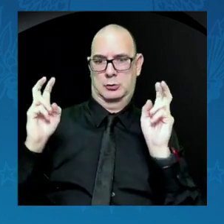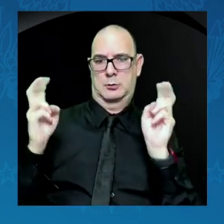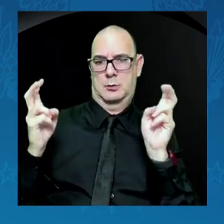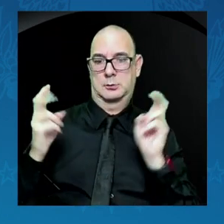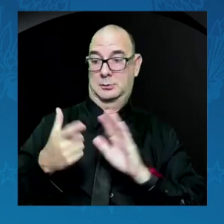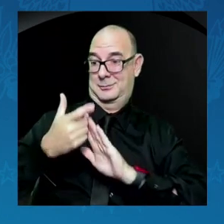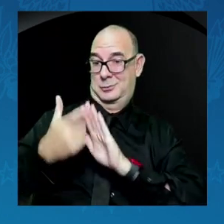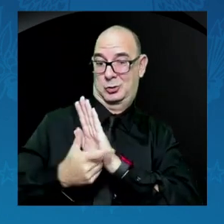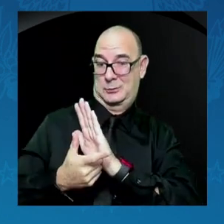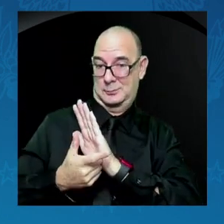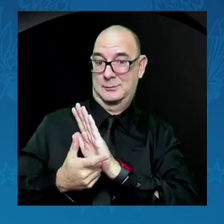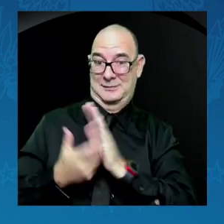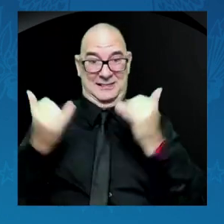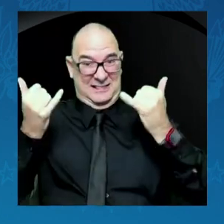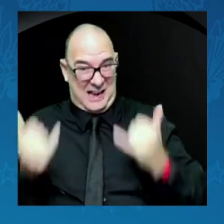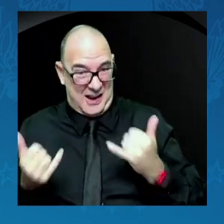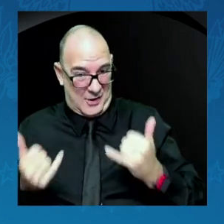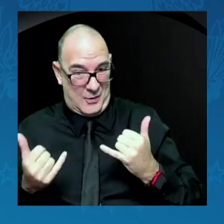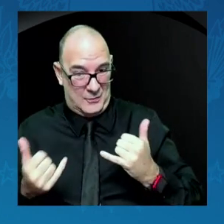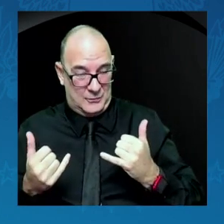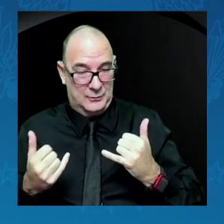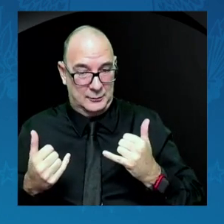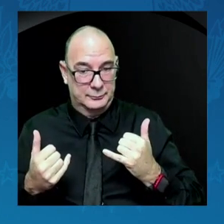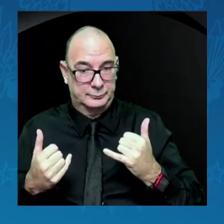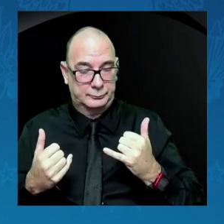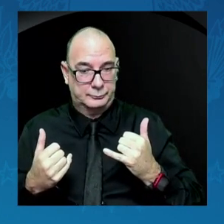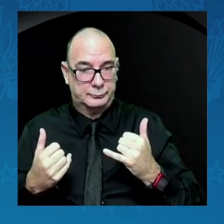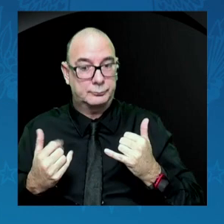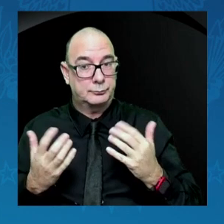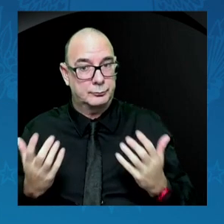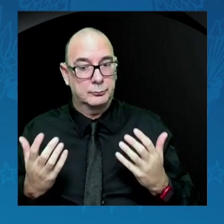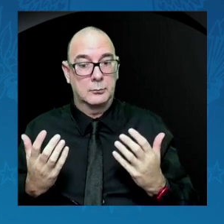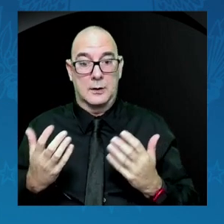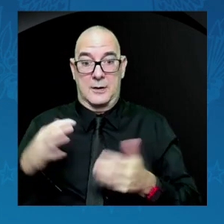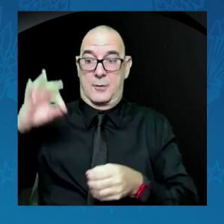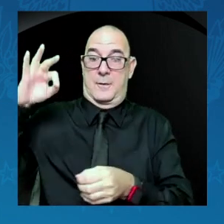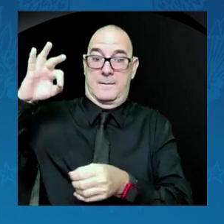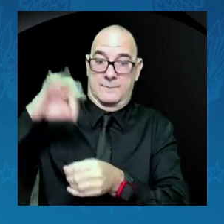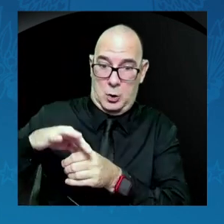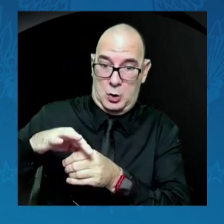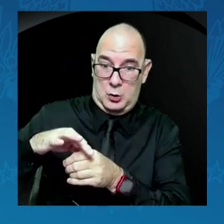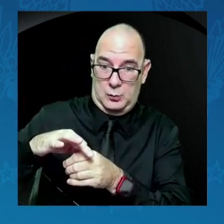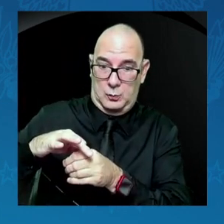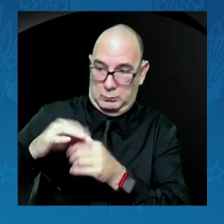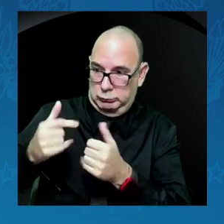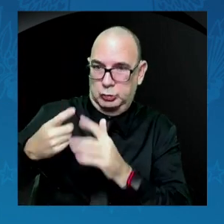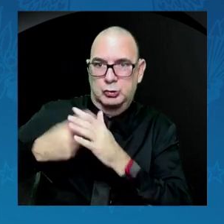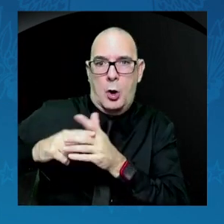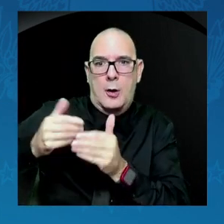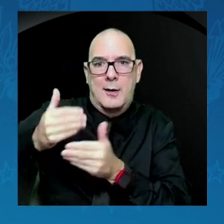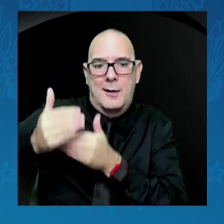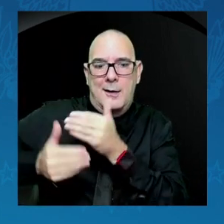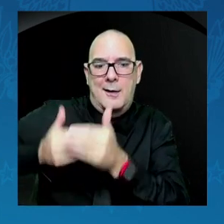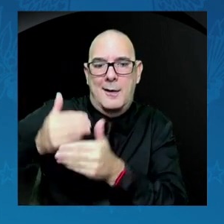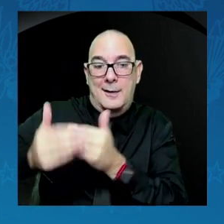that is the vote is underway on the floor of the House of Representatives as we speak.